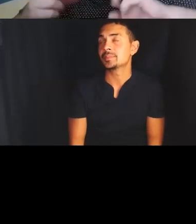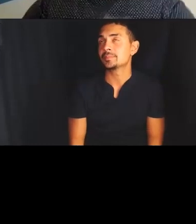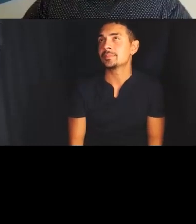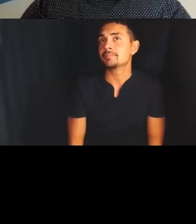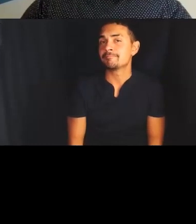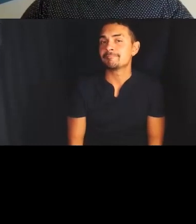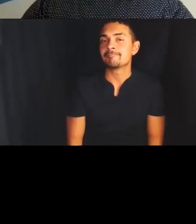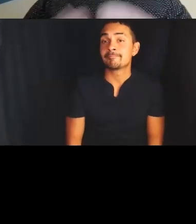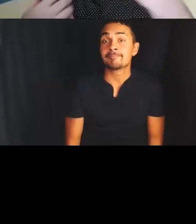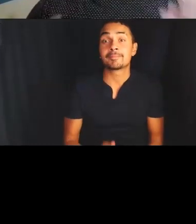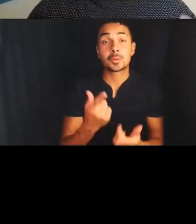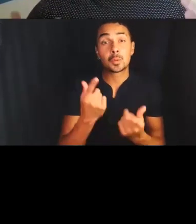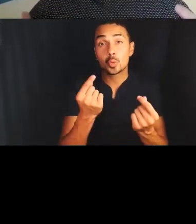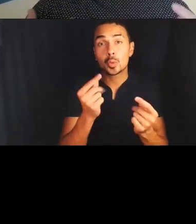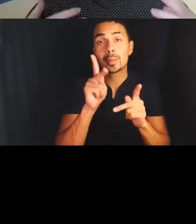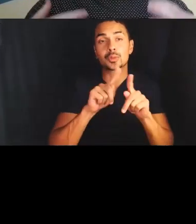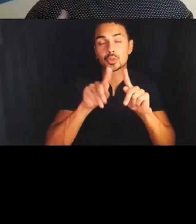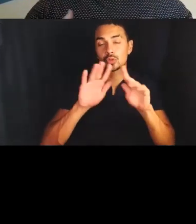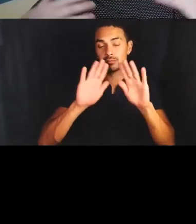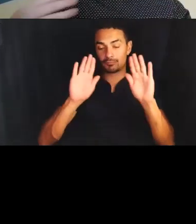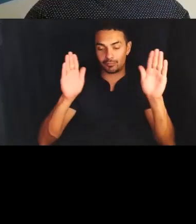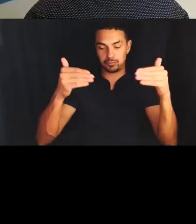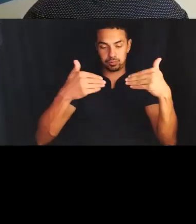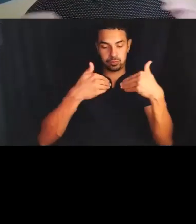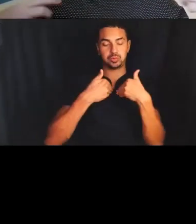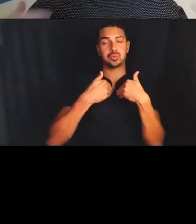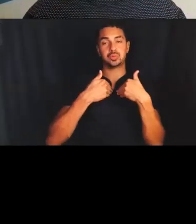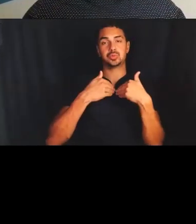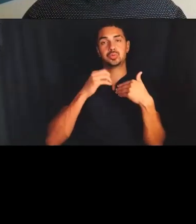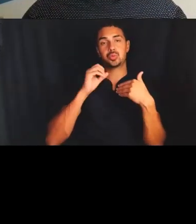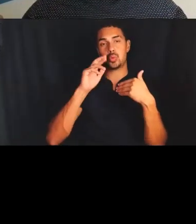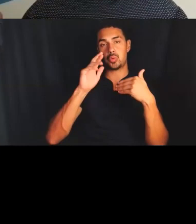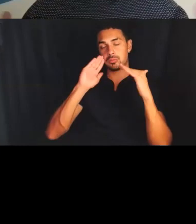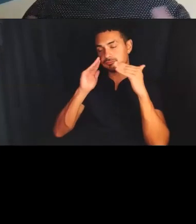themselves and to close friends, family